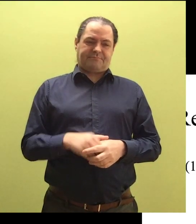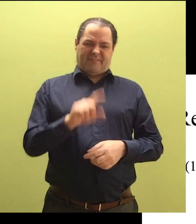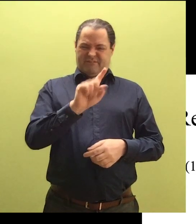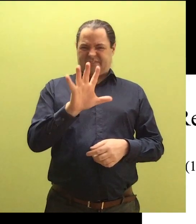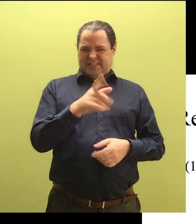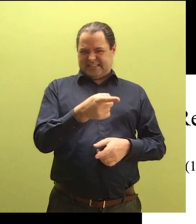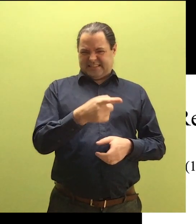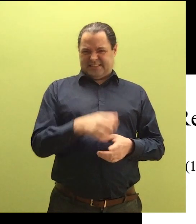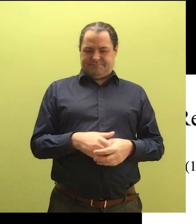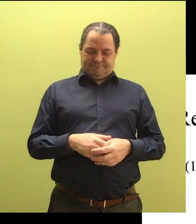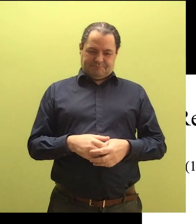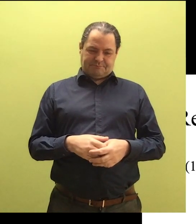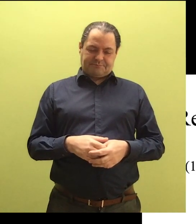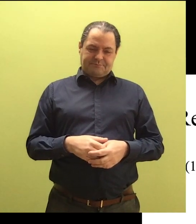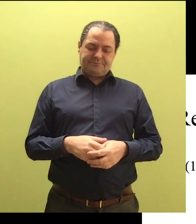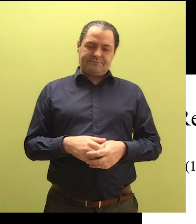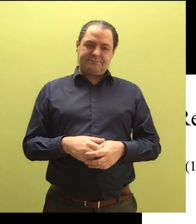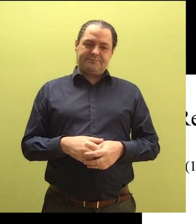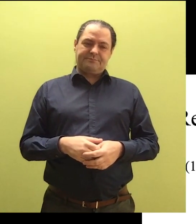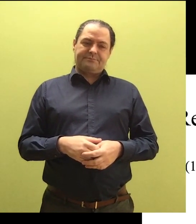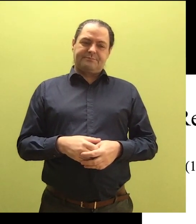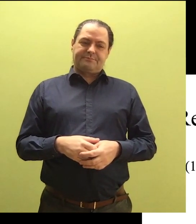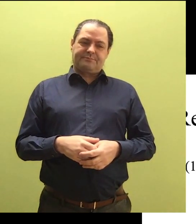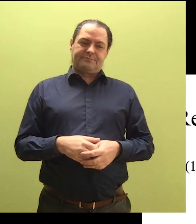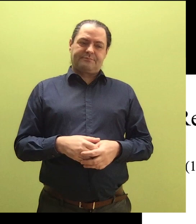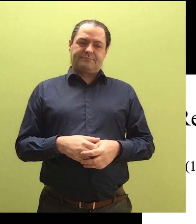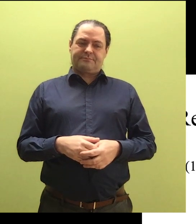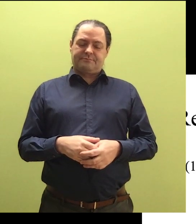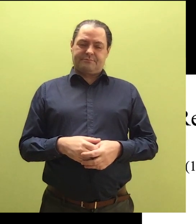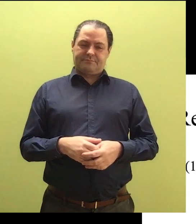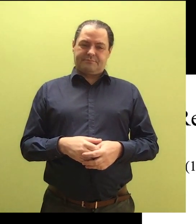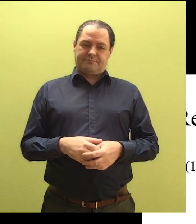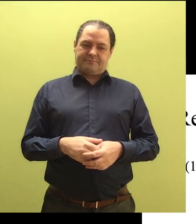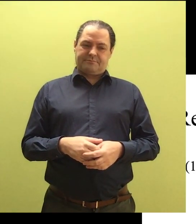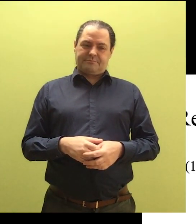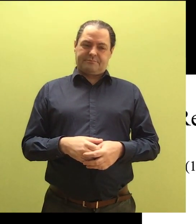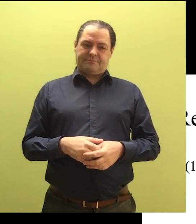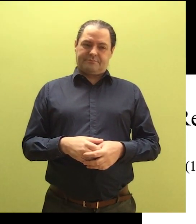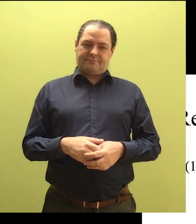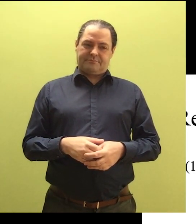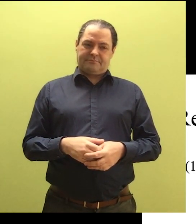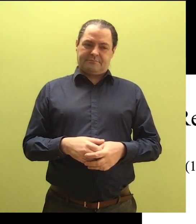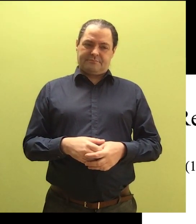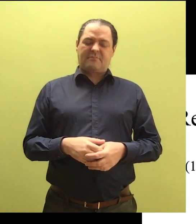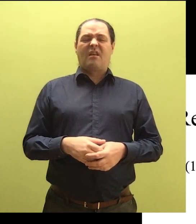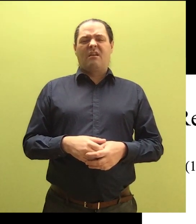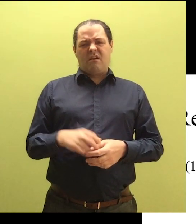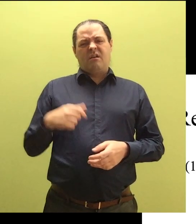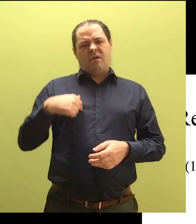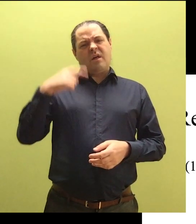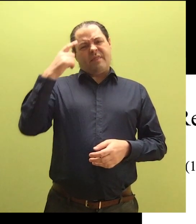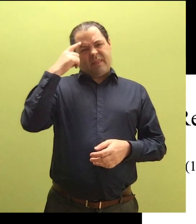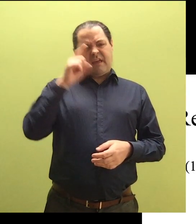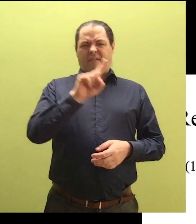here. "to break one's heart". Thus we consider example 14 an